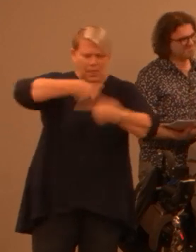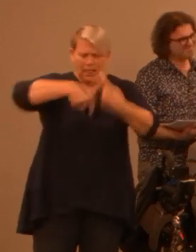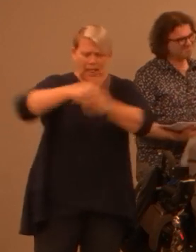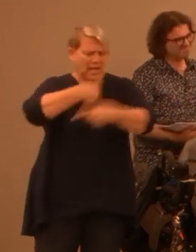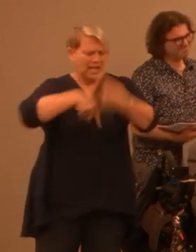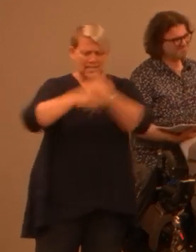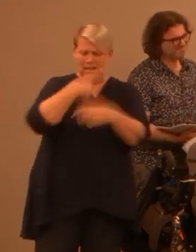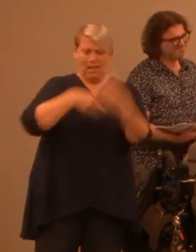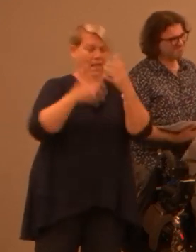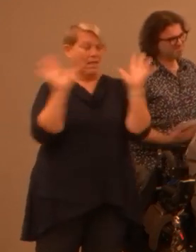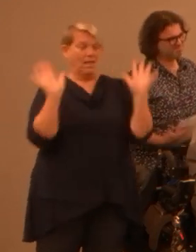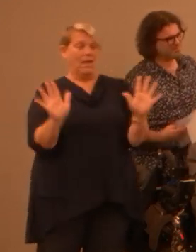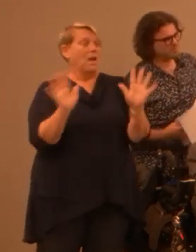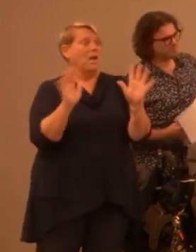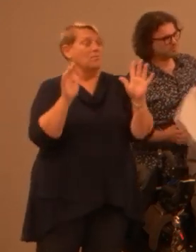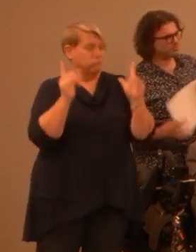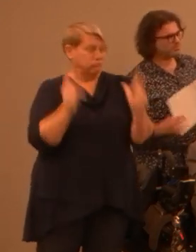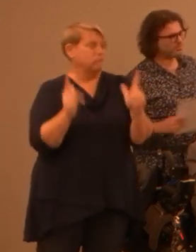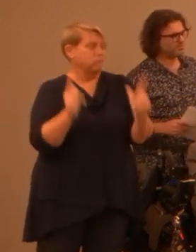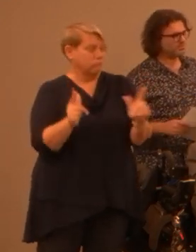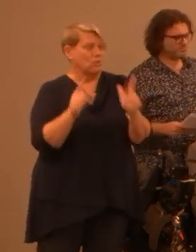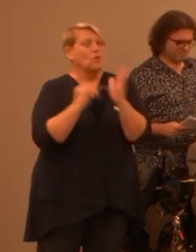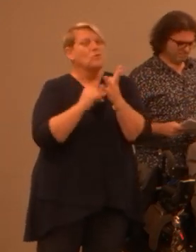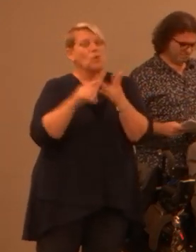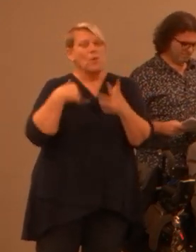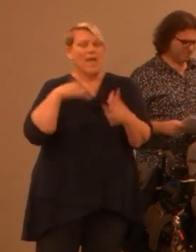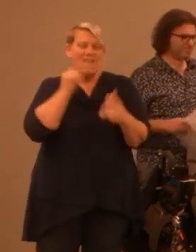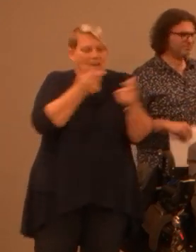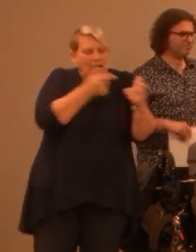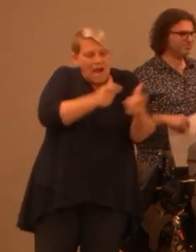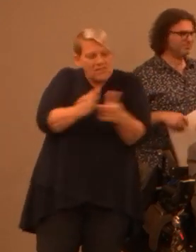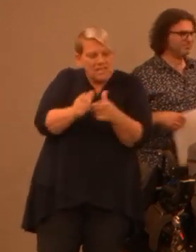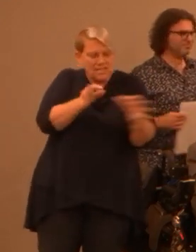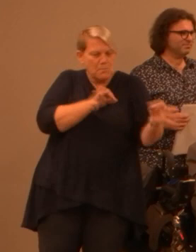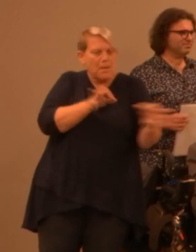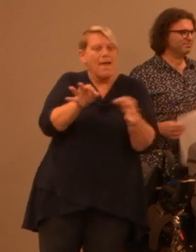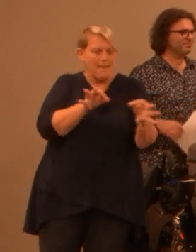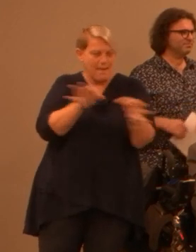to rein it in, but we have a governance plan around it and keeping to our